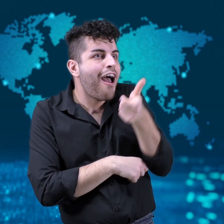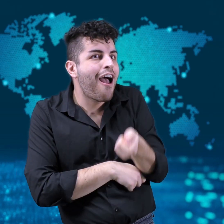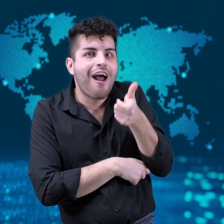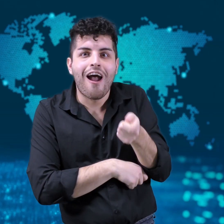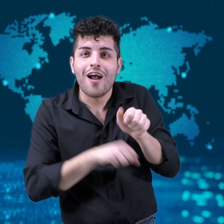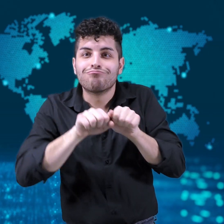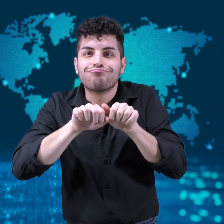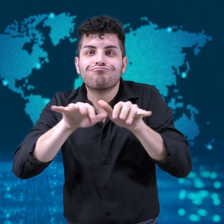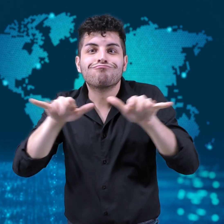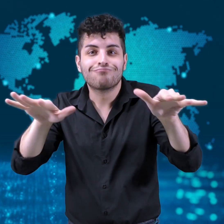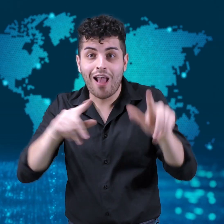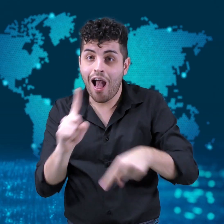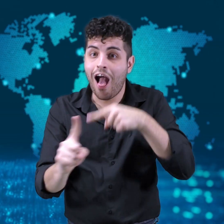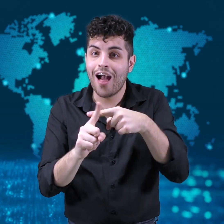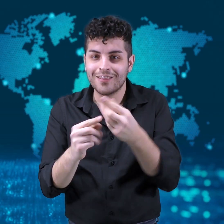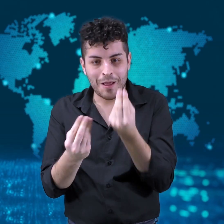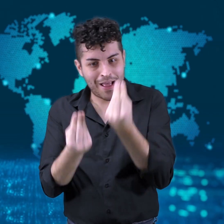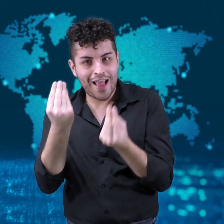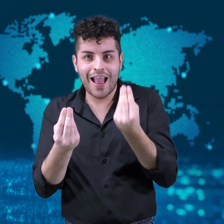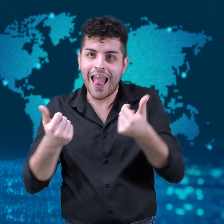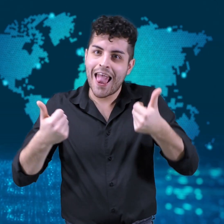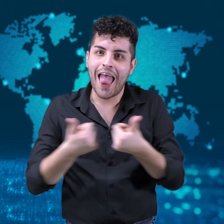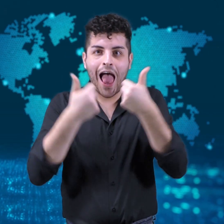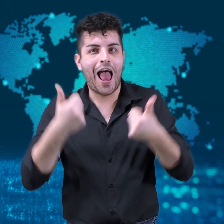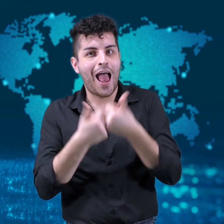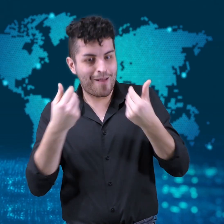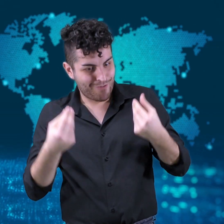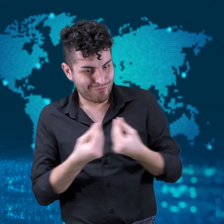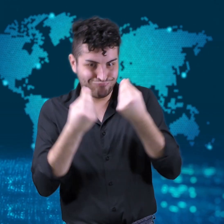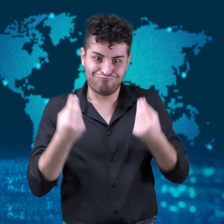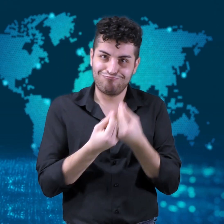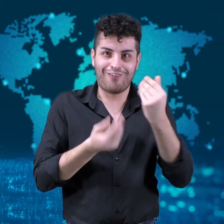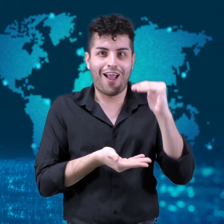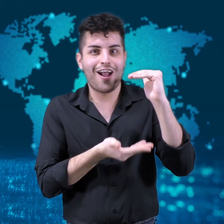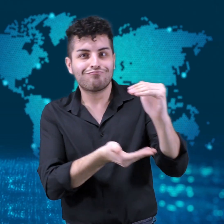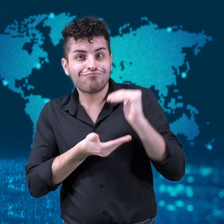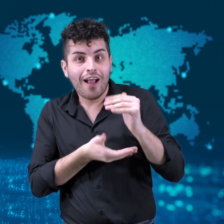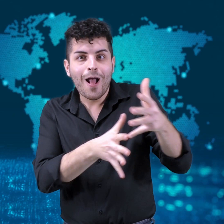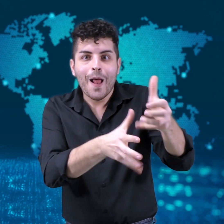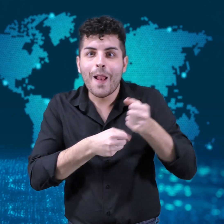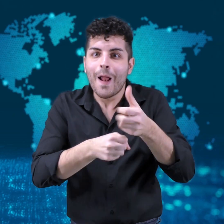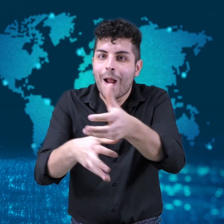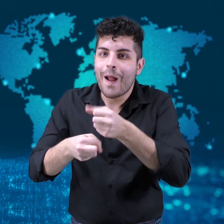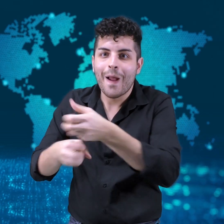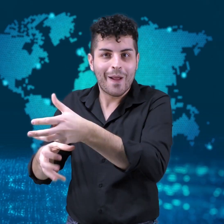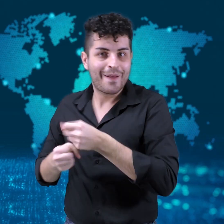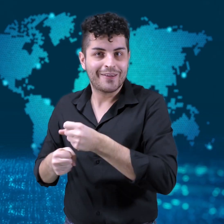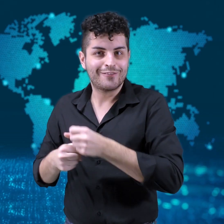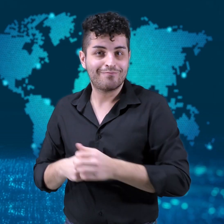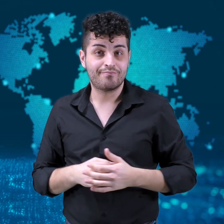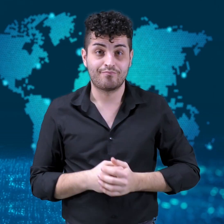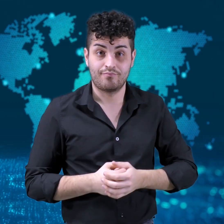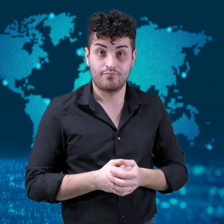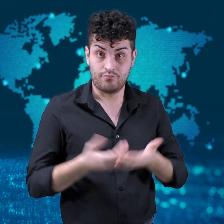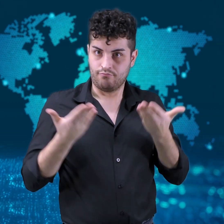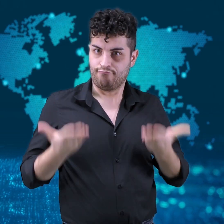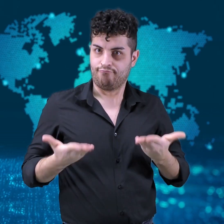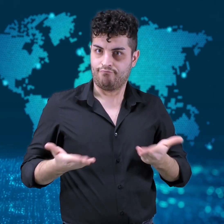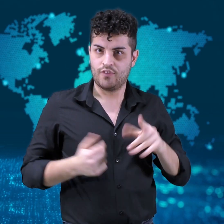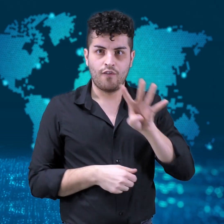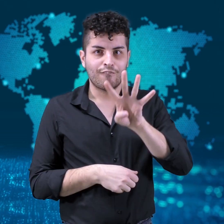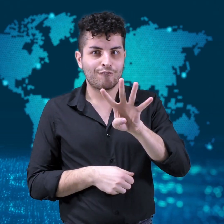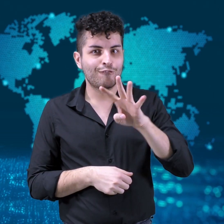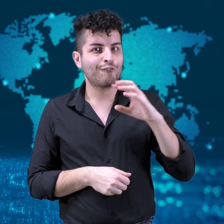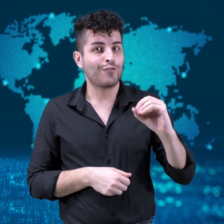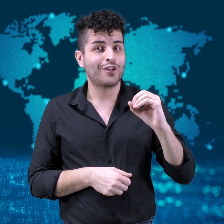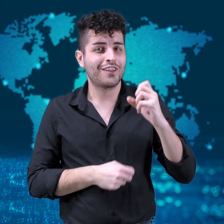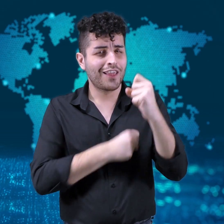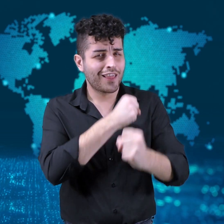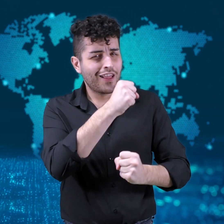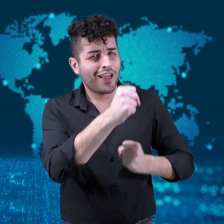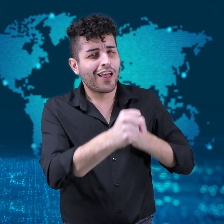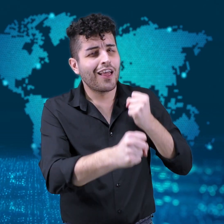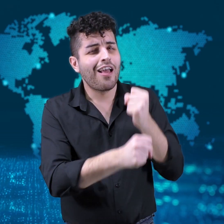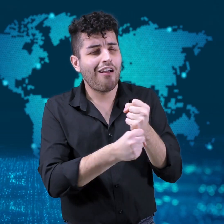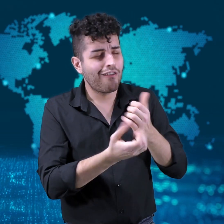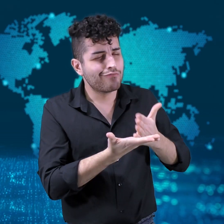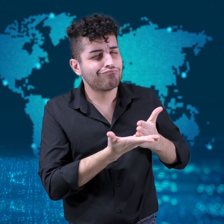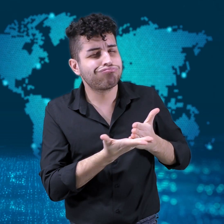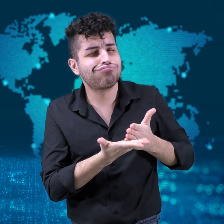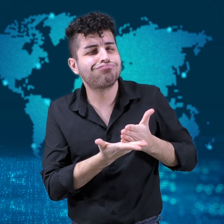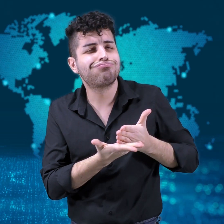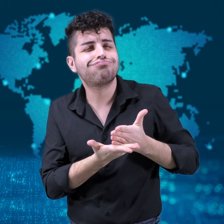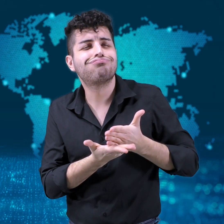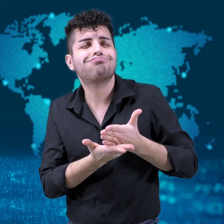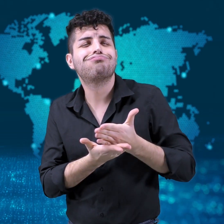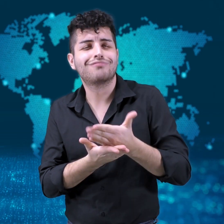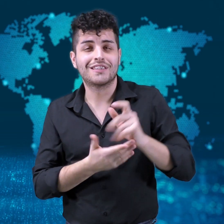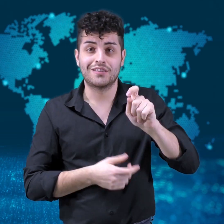The show was enjoyed worldwide with several popular spin-offs and toys.